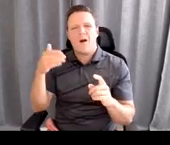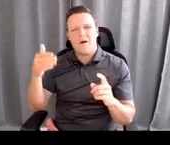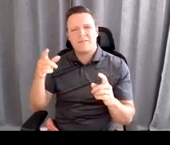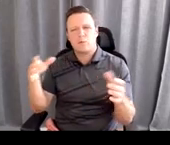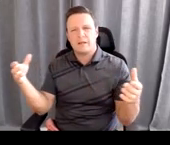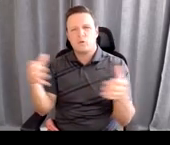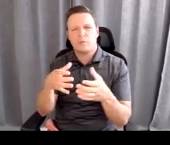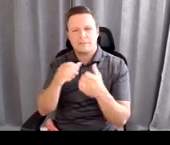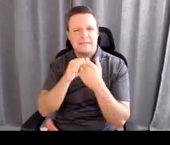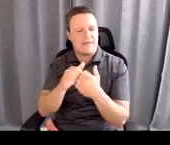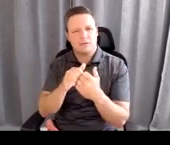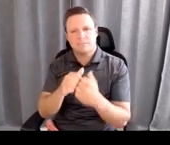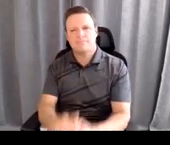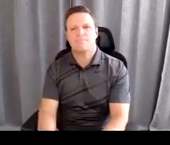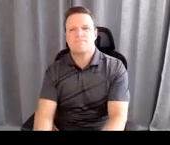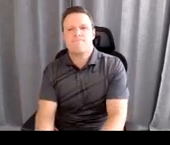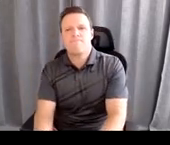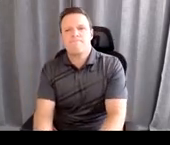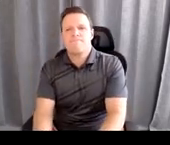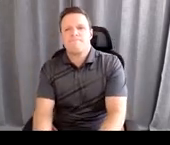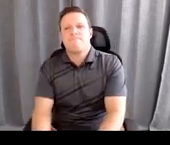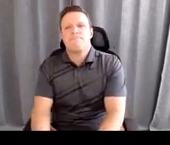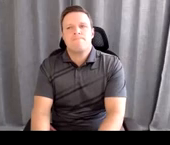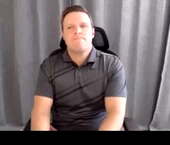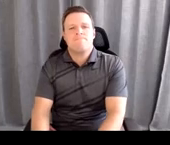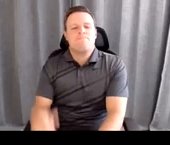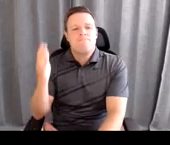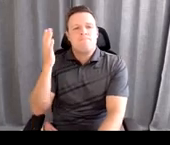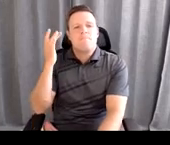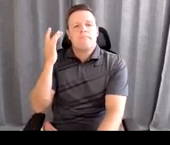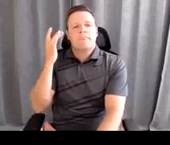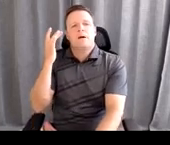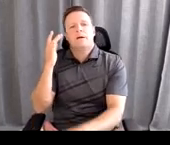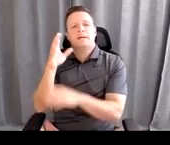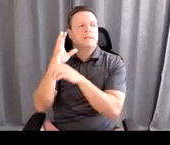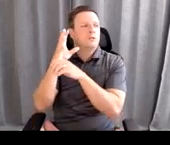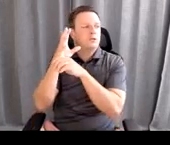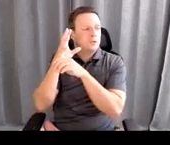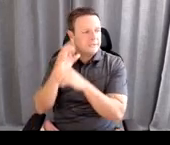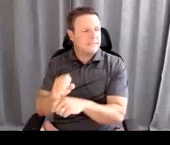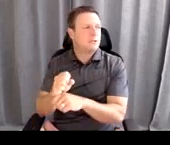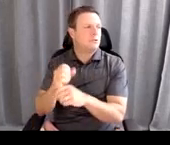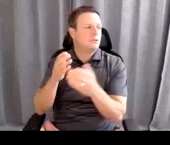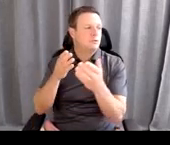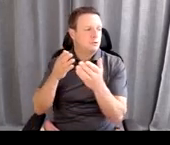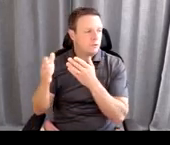Okay, so why are traditional service learning programs problematic? So we're trying to modernize the model.